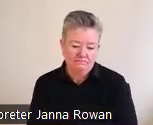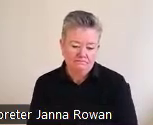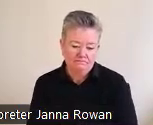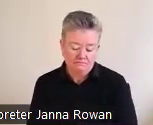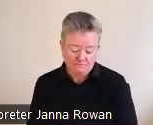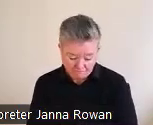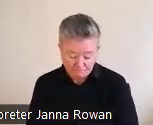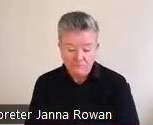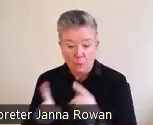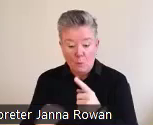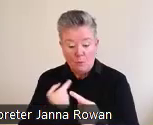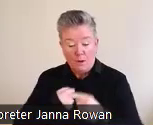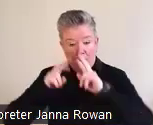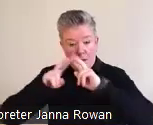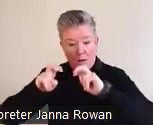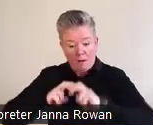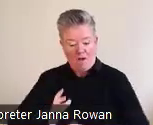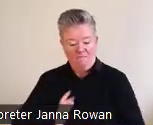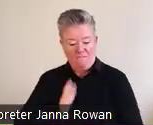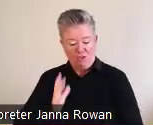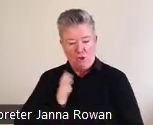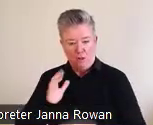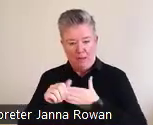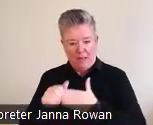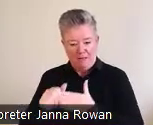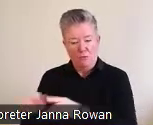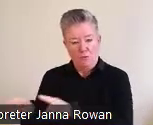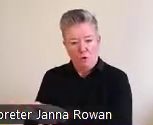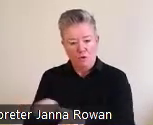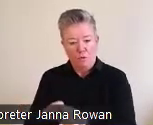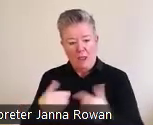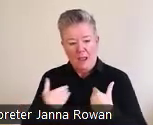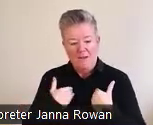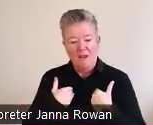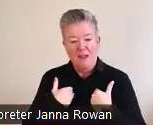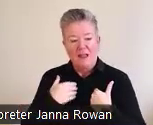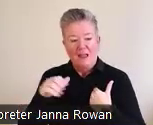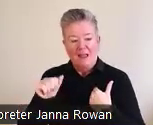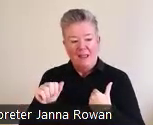When we look at official guidance, there is also the Endrew F. case,